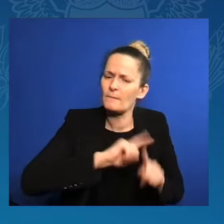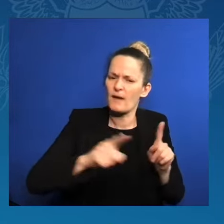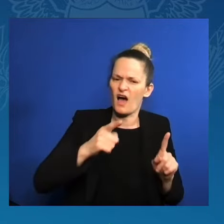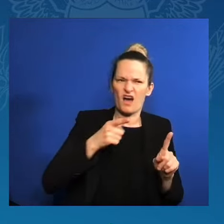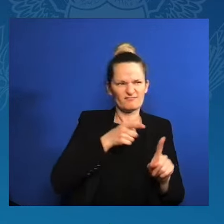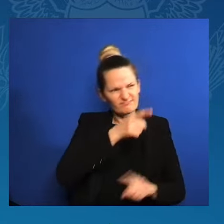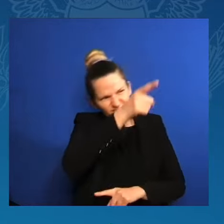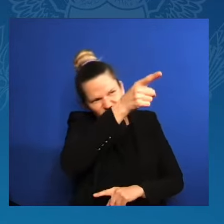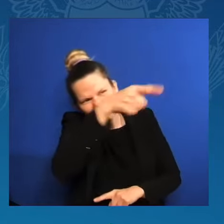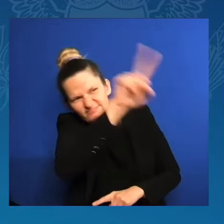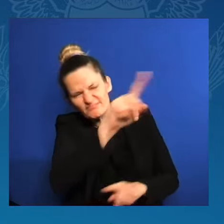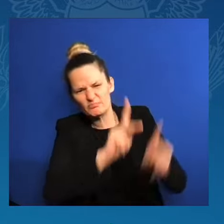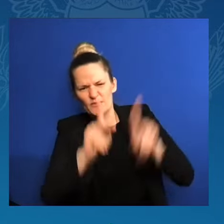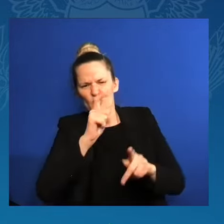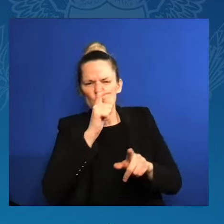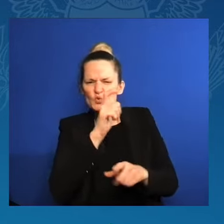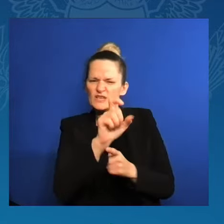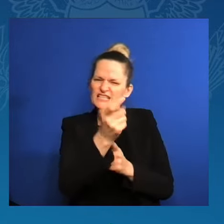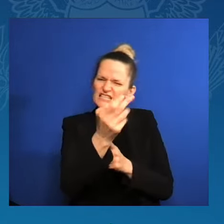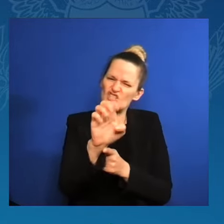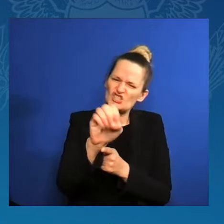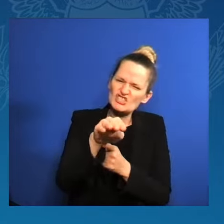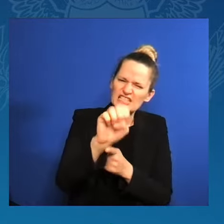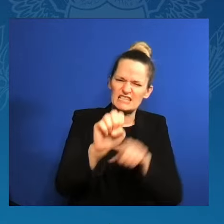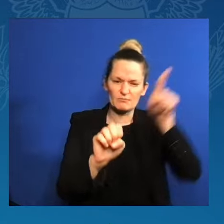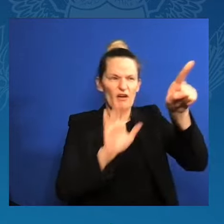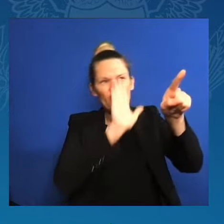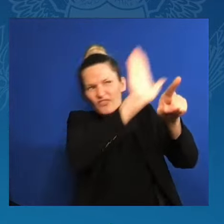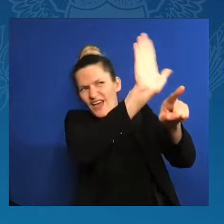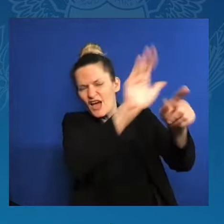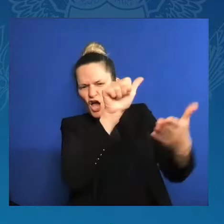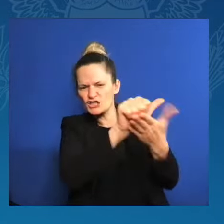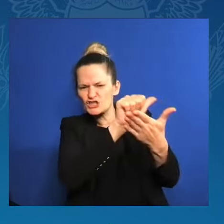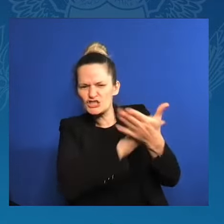an agenda that, by the way, goes beyond reproductive rights.